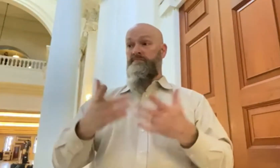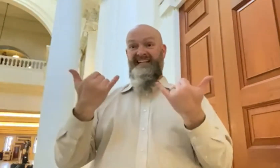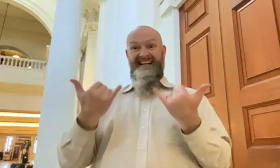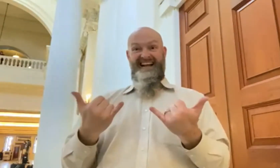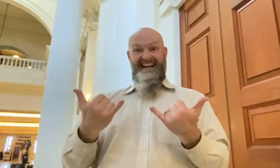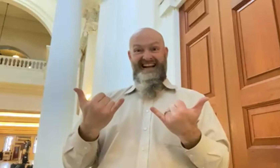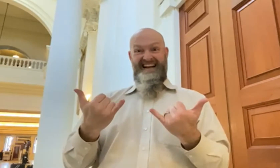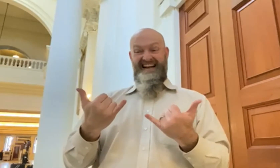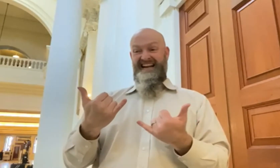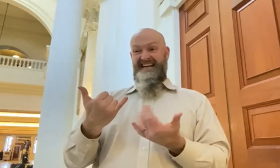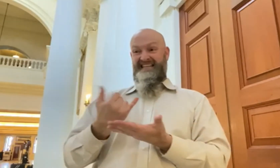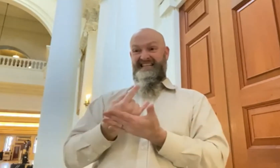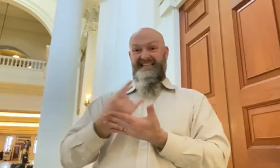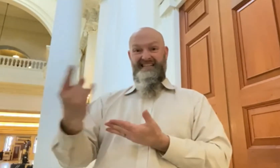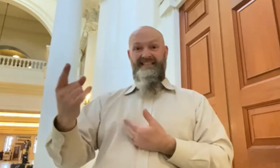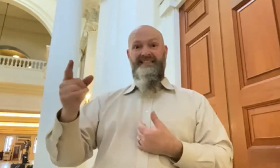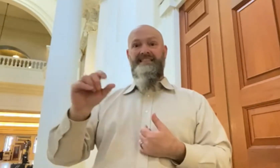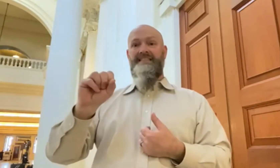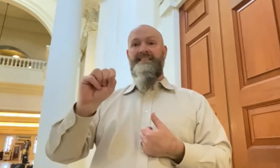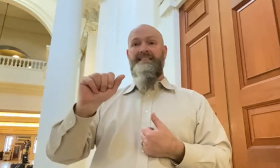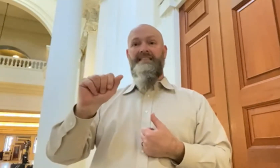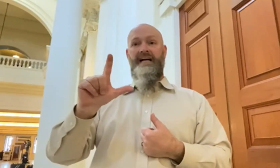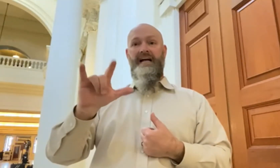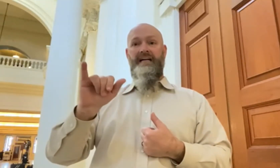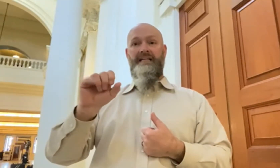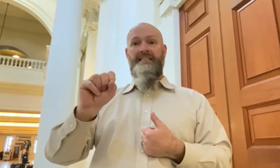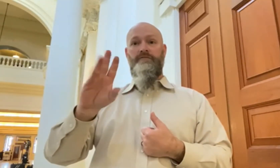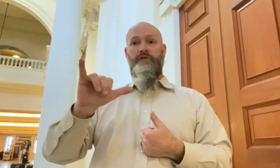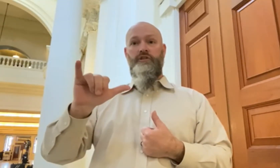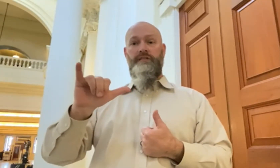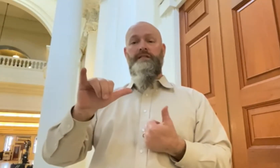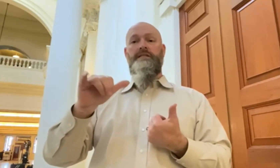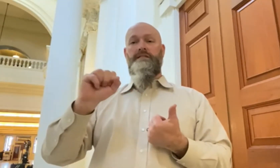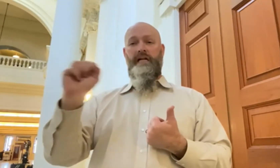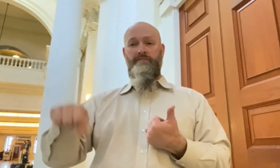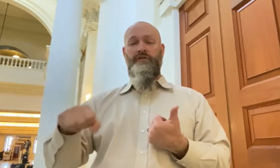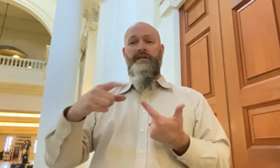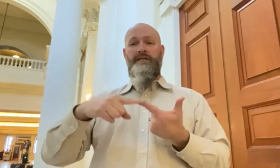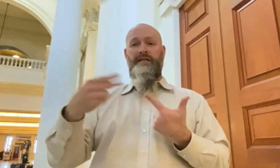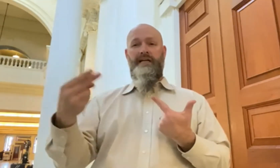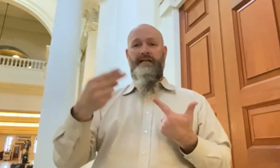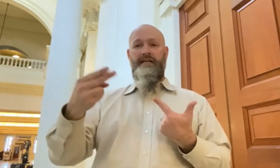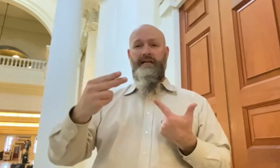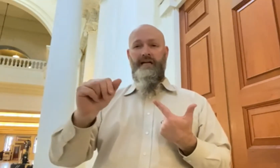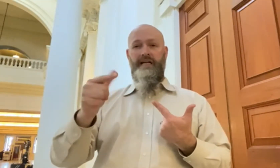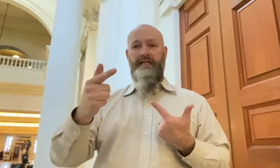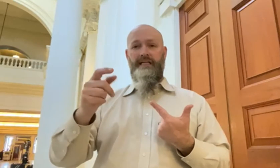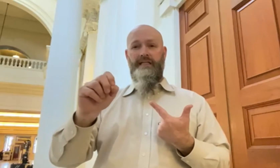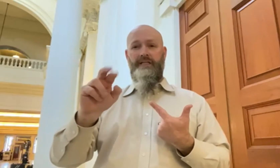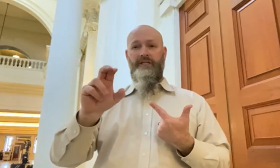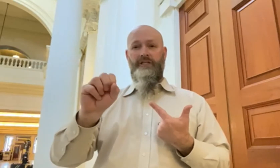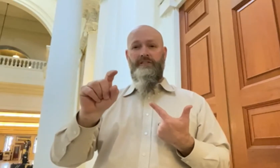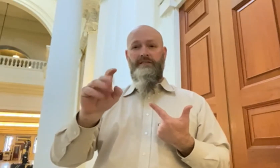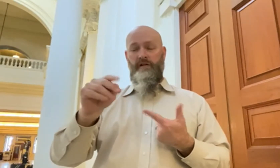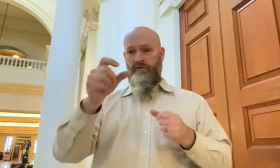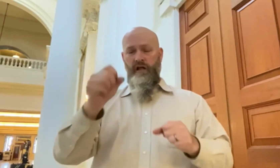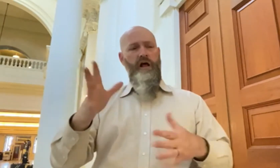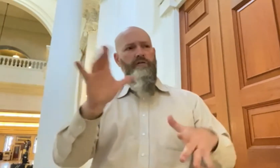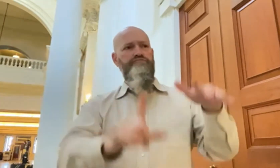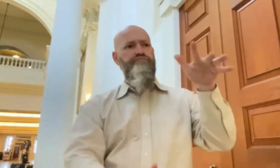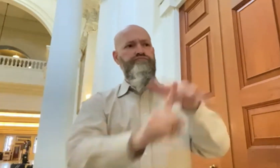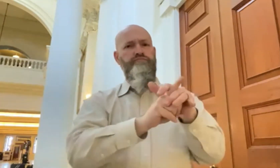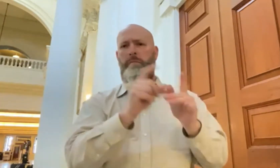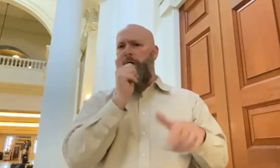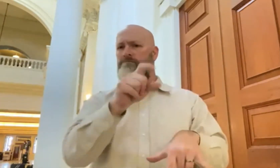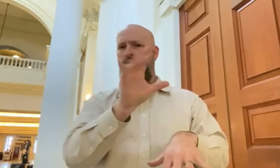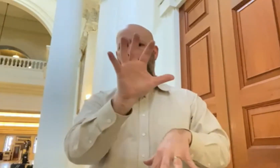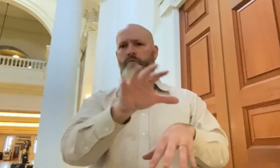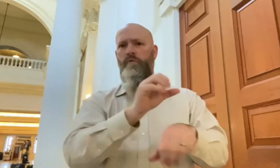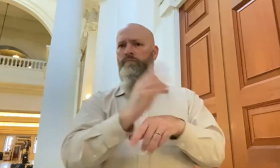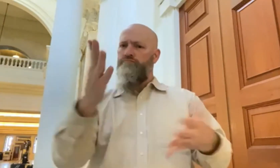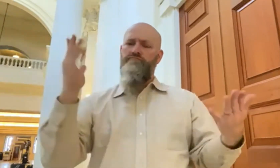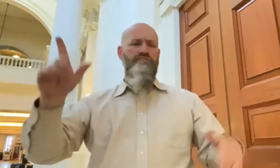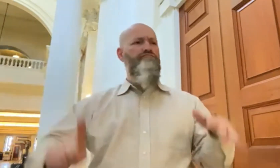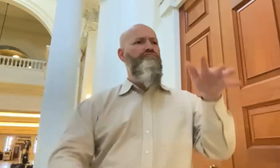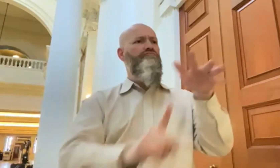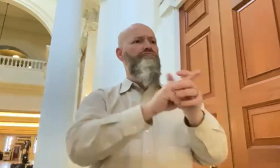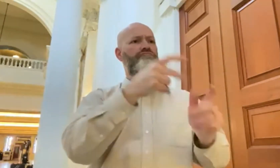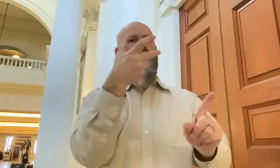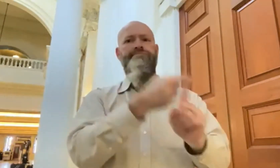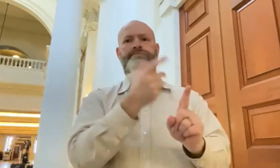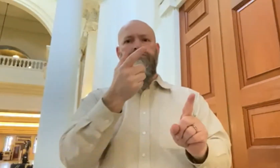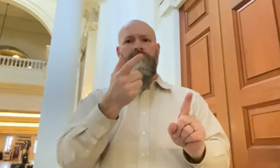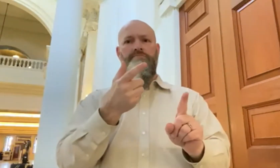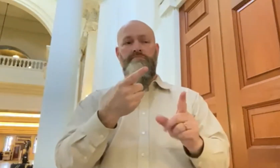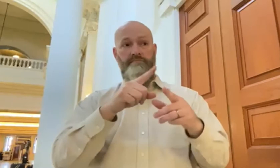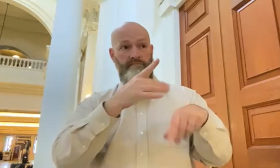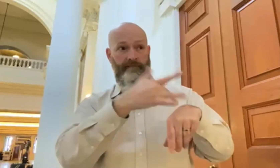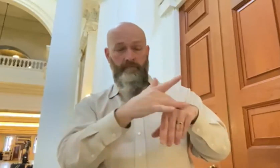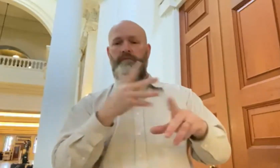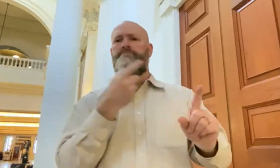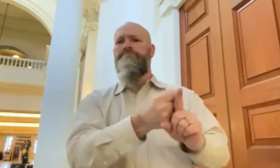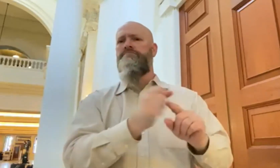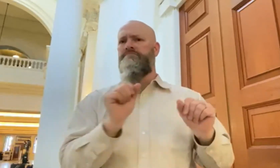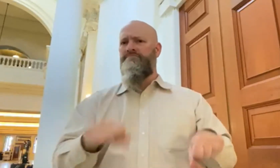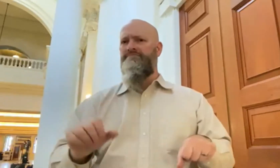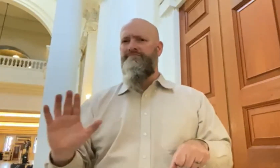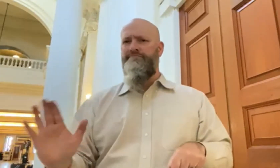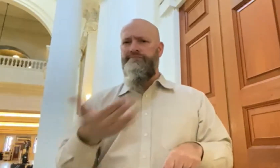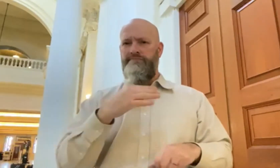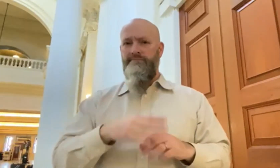Maryland launched a no-appointment, walk-up line at the mass vax site in Salisbury and Hagerstown.